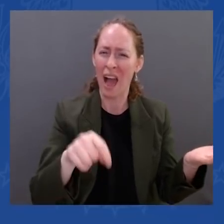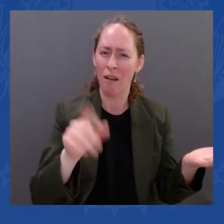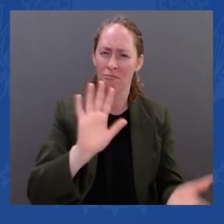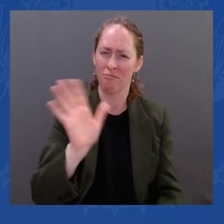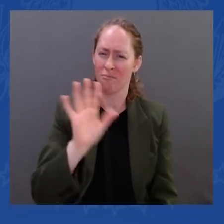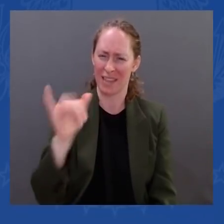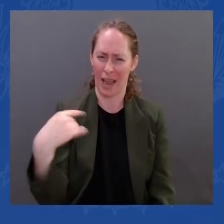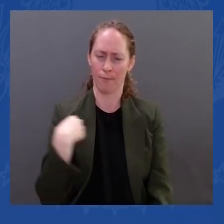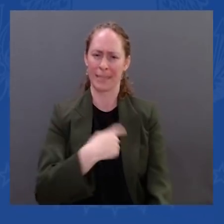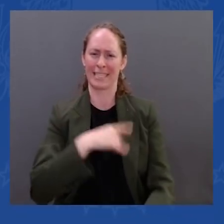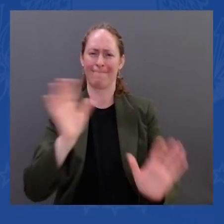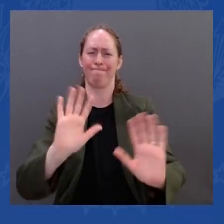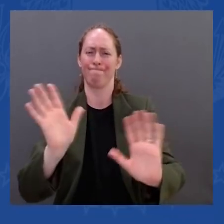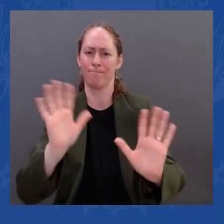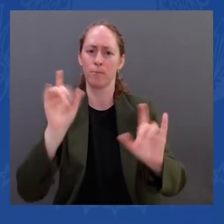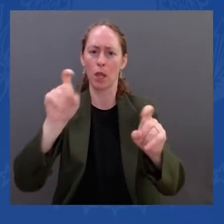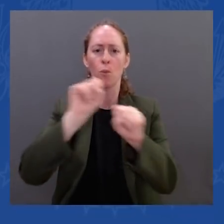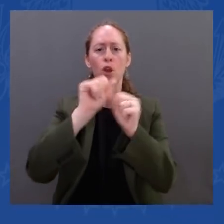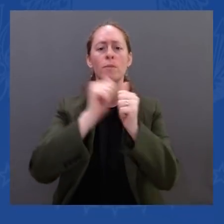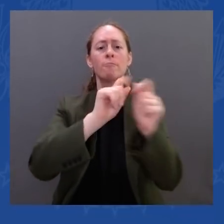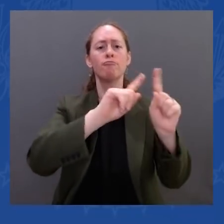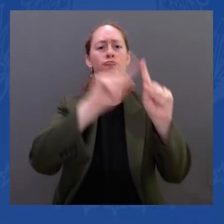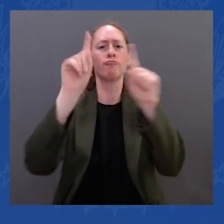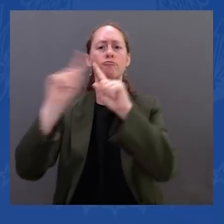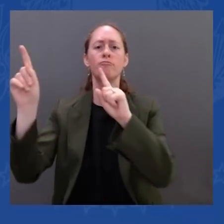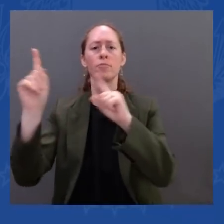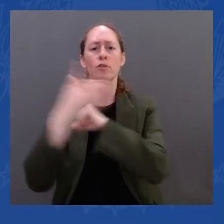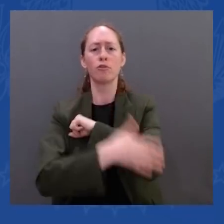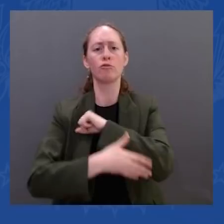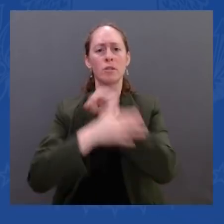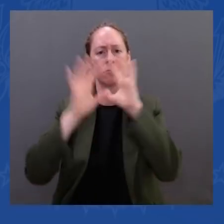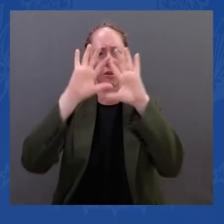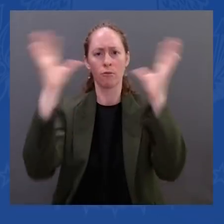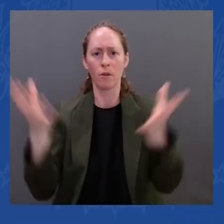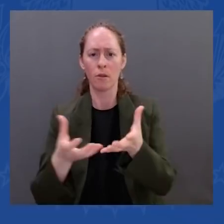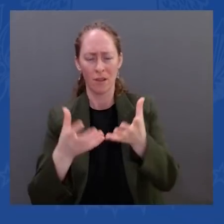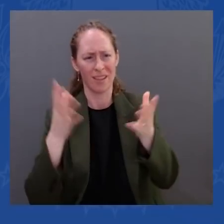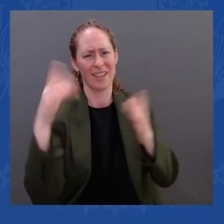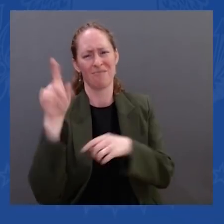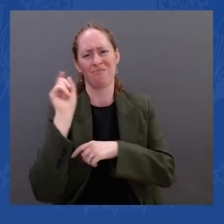and we decided to participate in the strong sanctions, and we are providing humanitarian assistance.